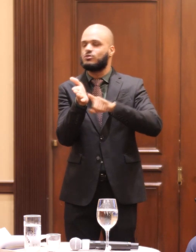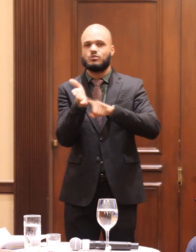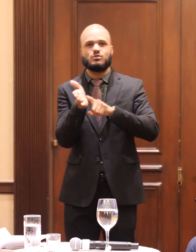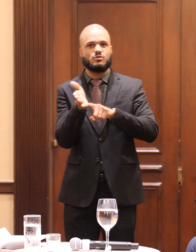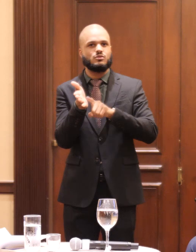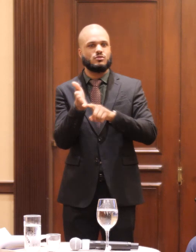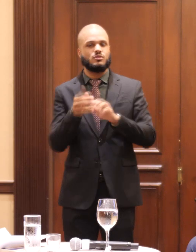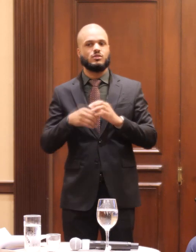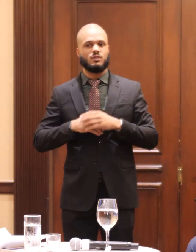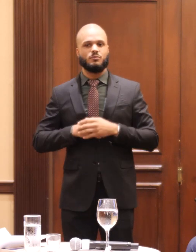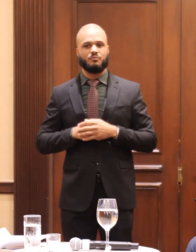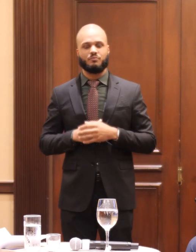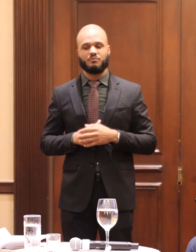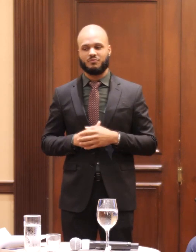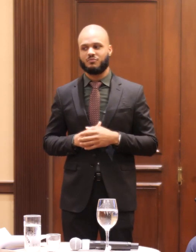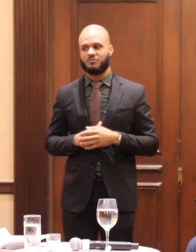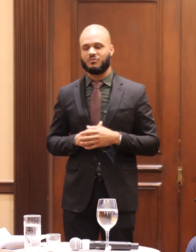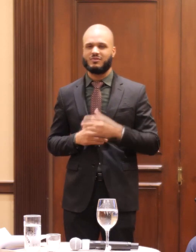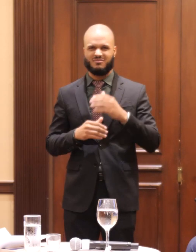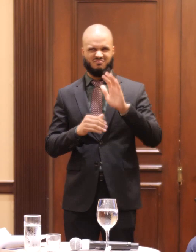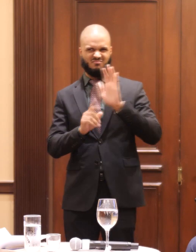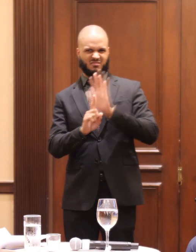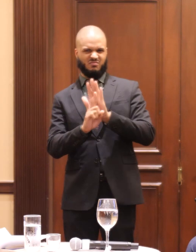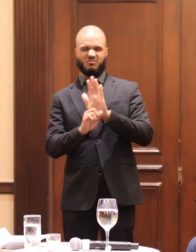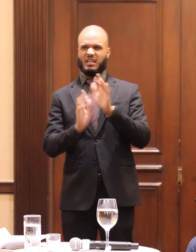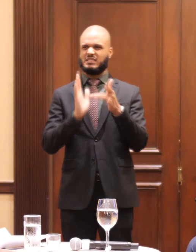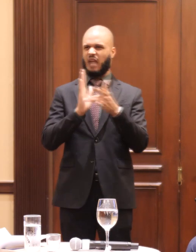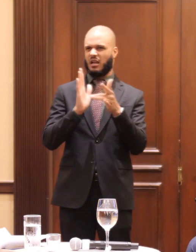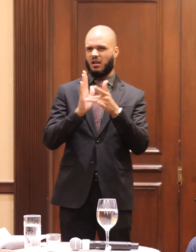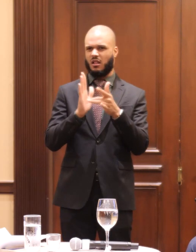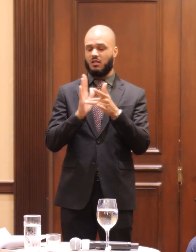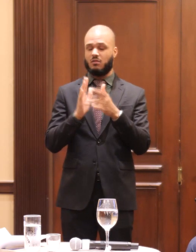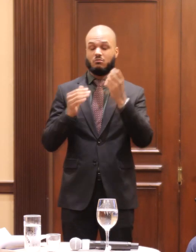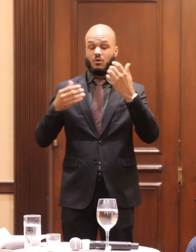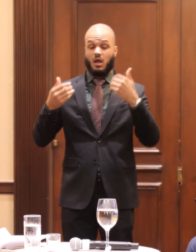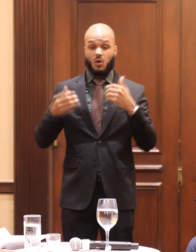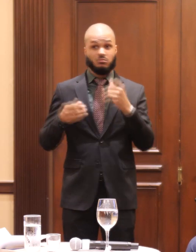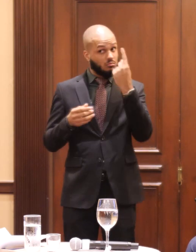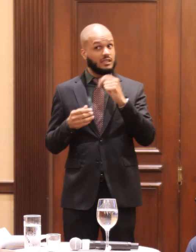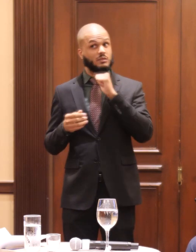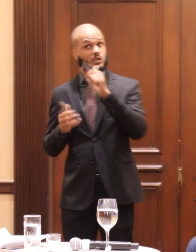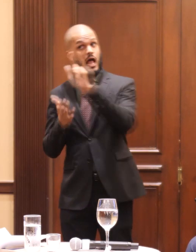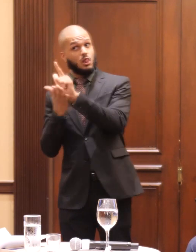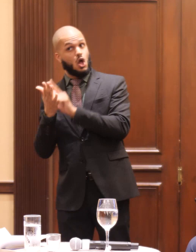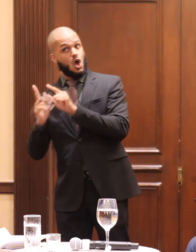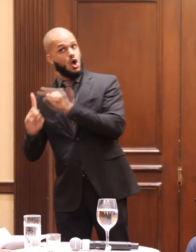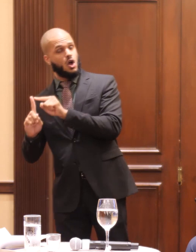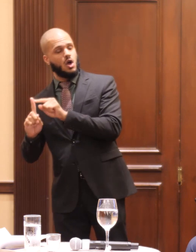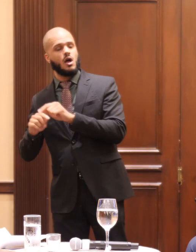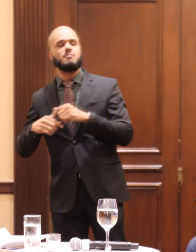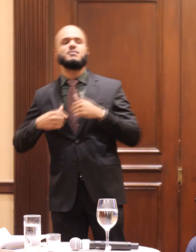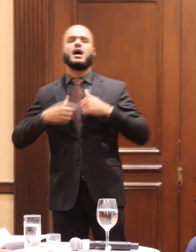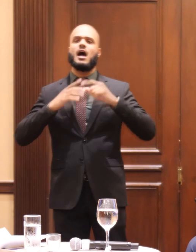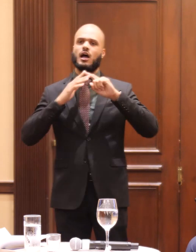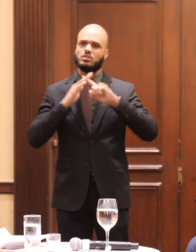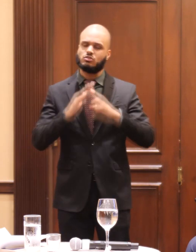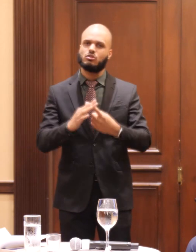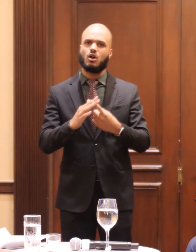kind of technical whatever. It certainly wasn't law and I so I started saying, well I've written